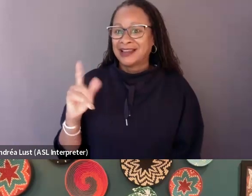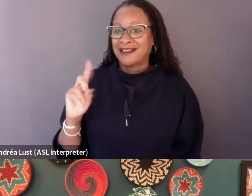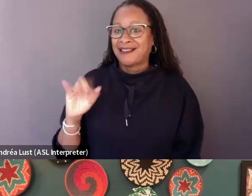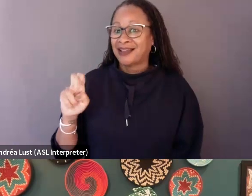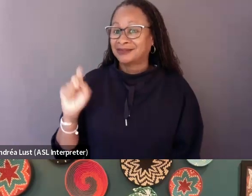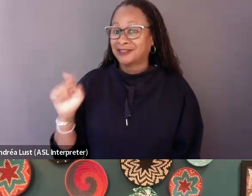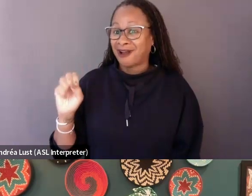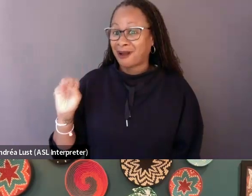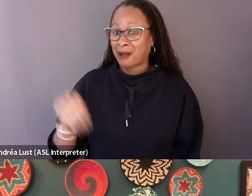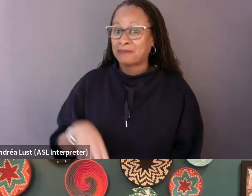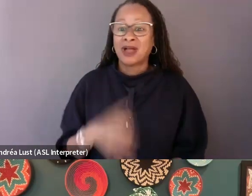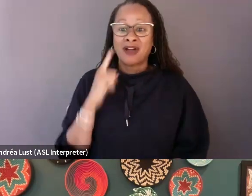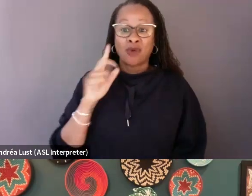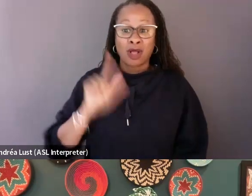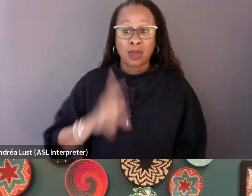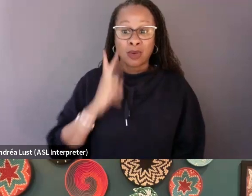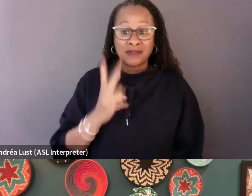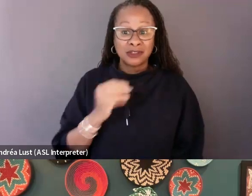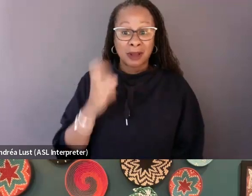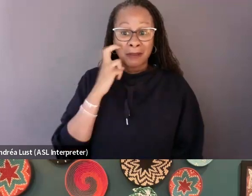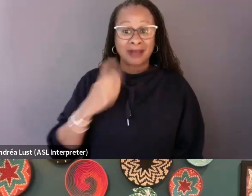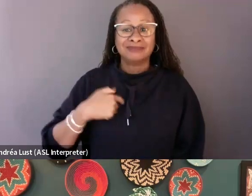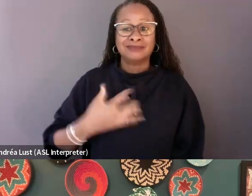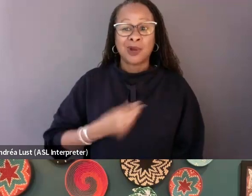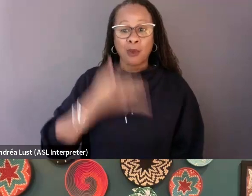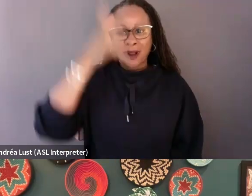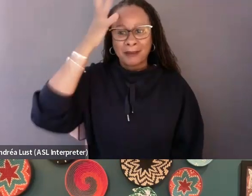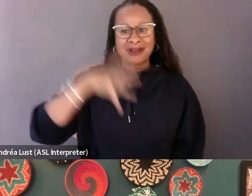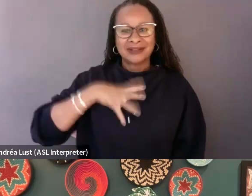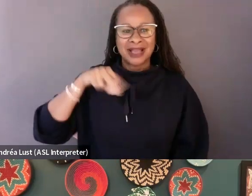I am a white male, standing or sitting rather,